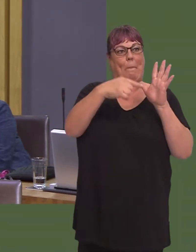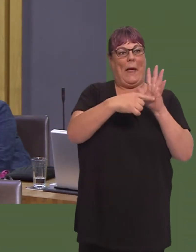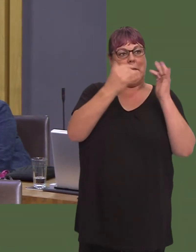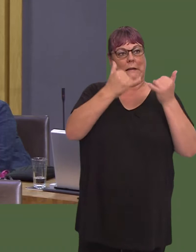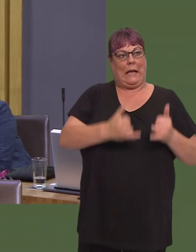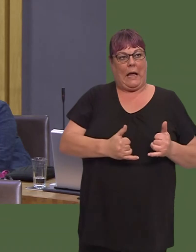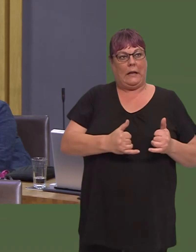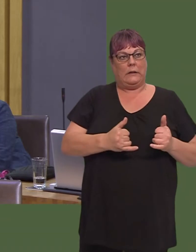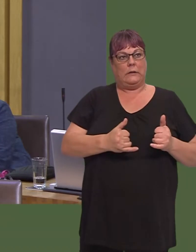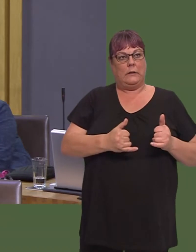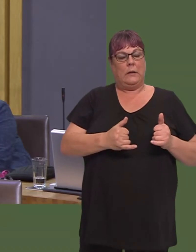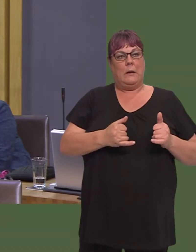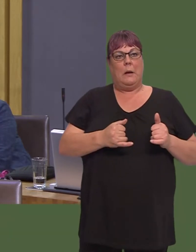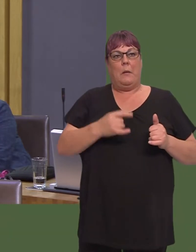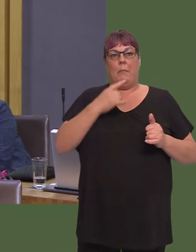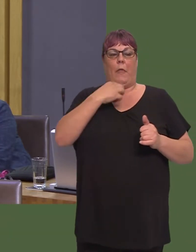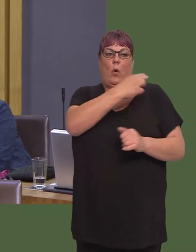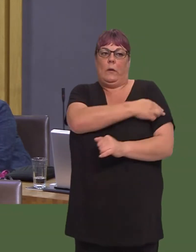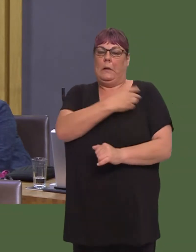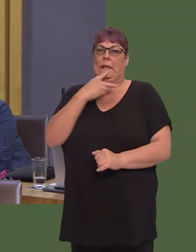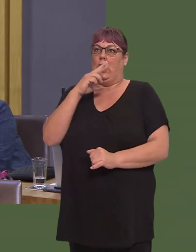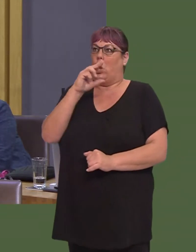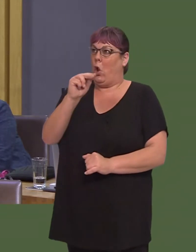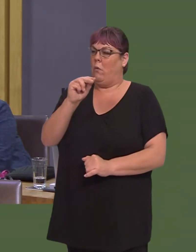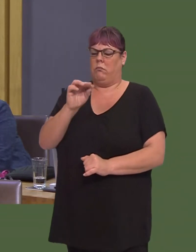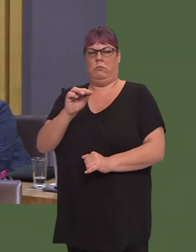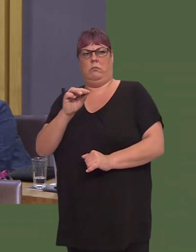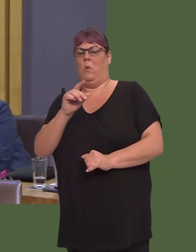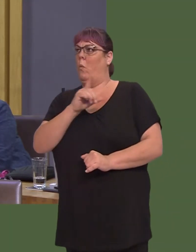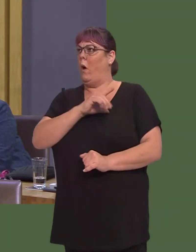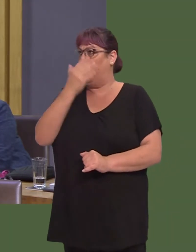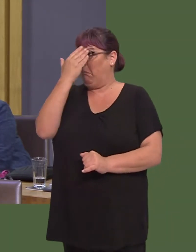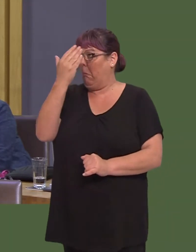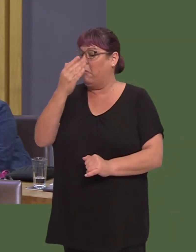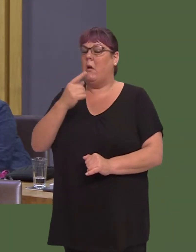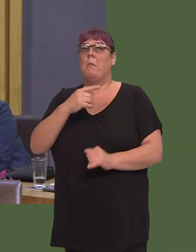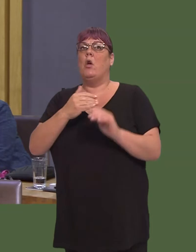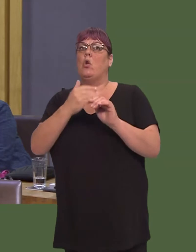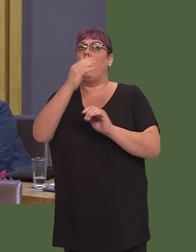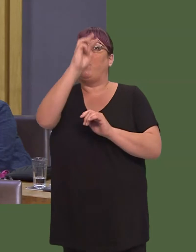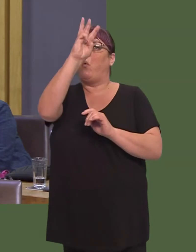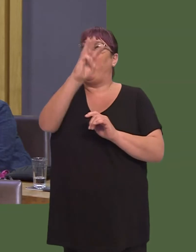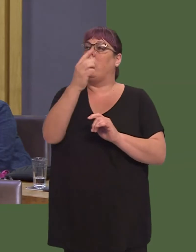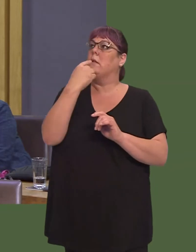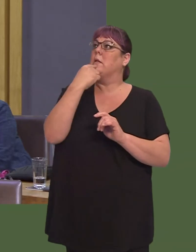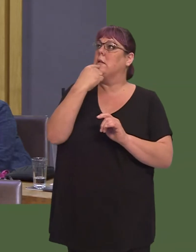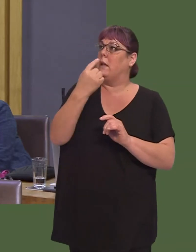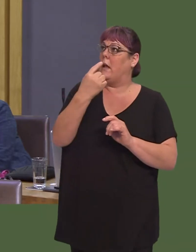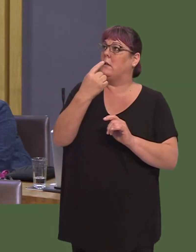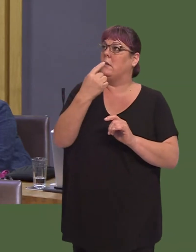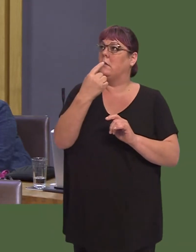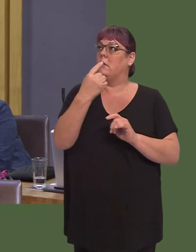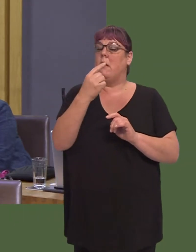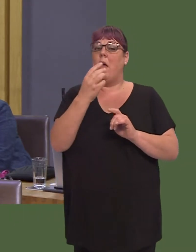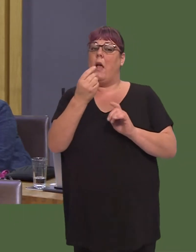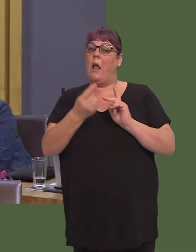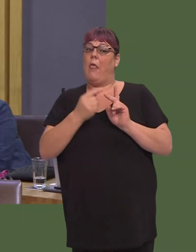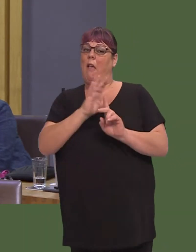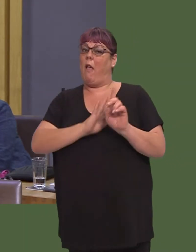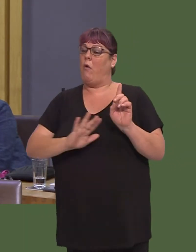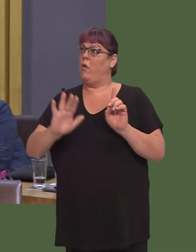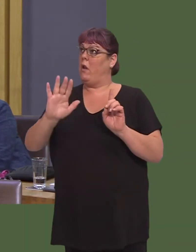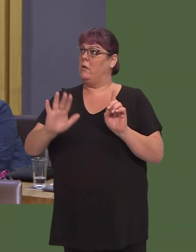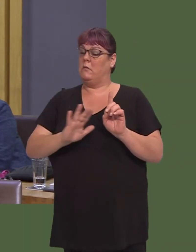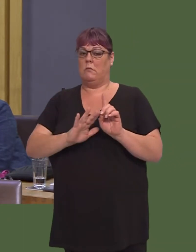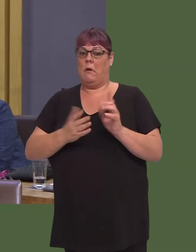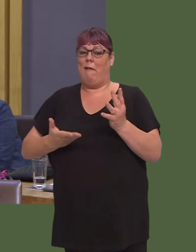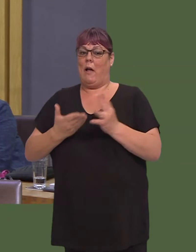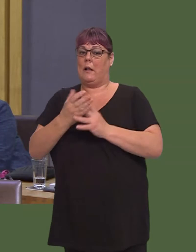of double standards there that has to be recognised. Now, what do I think should happen? Firstly,